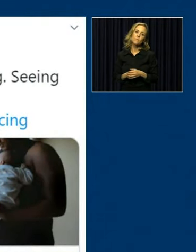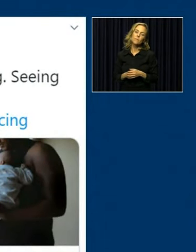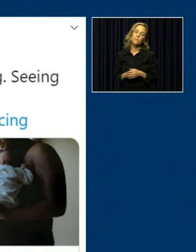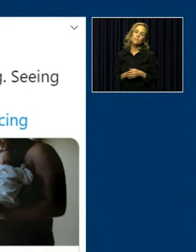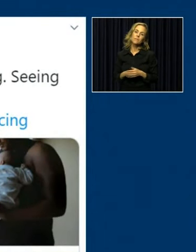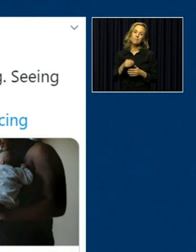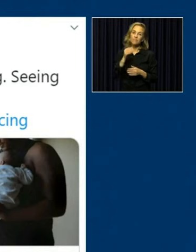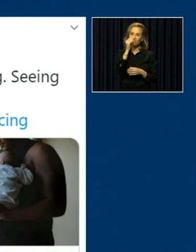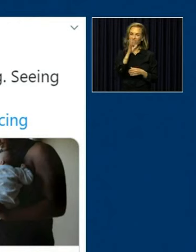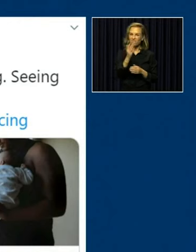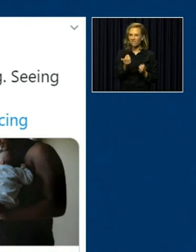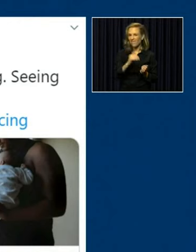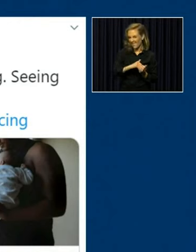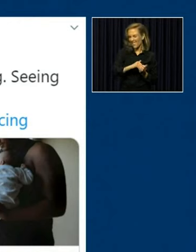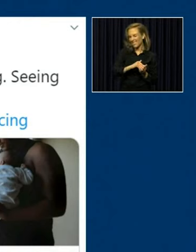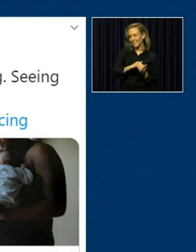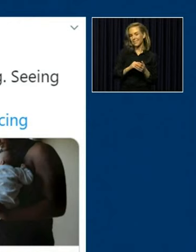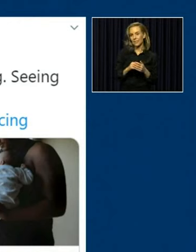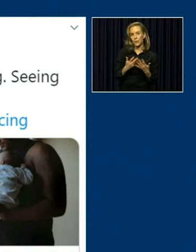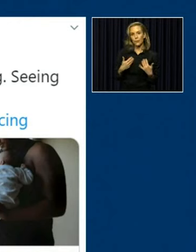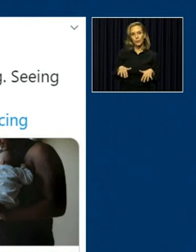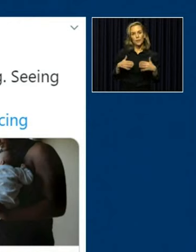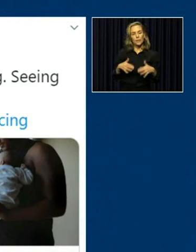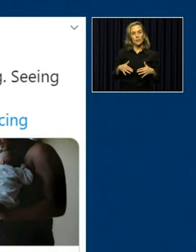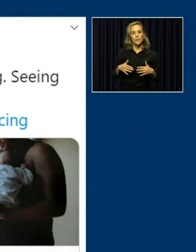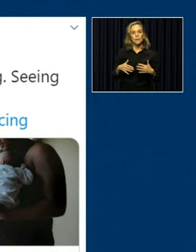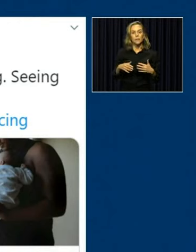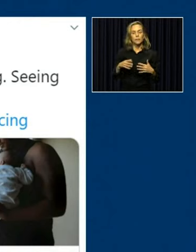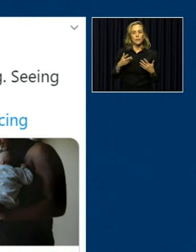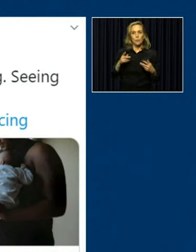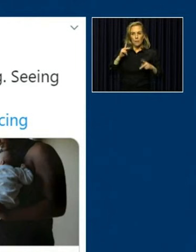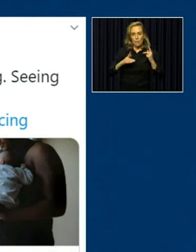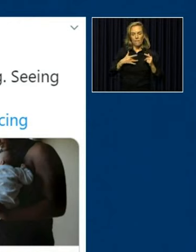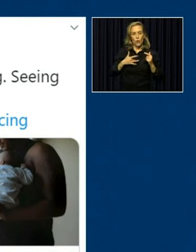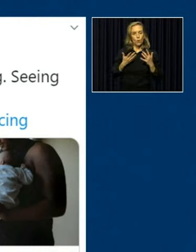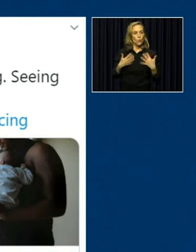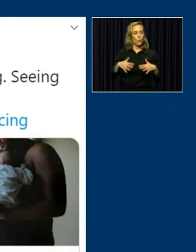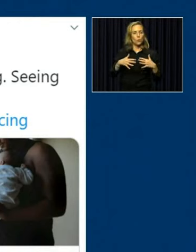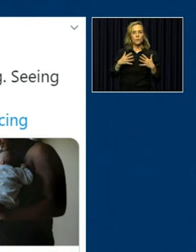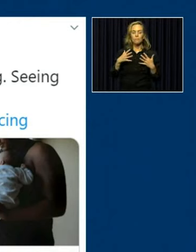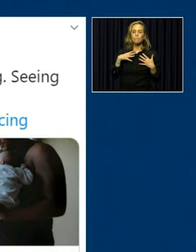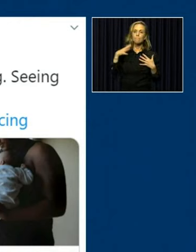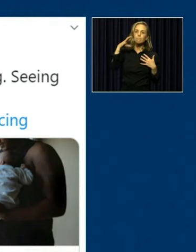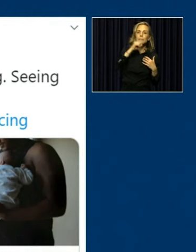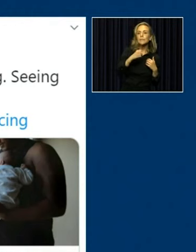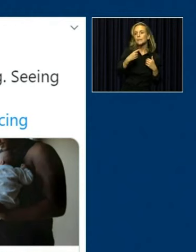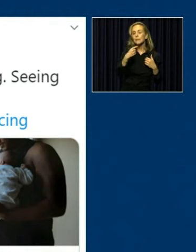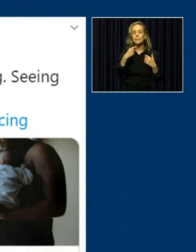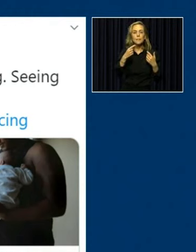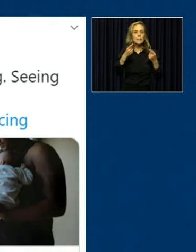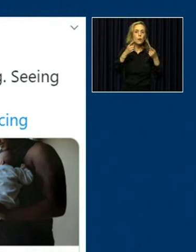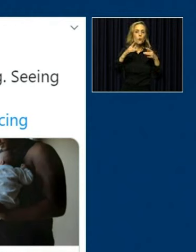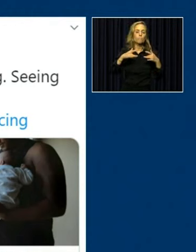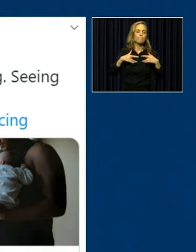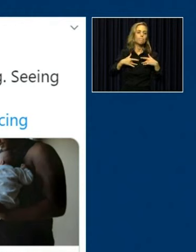WORKERS. THESE PEOPLE ARE THE REASON THAT WE'RE GOING TO GET THROUGH THIS. THESE FOLKS ARE WORKING SO HARD